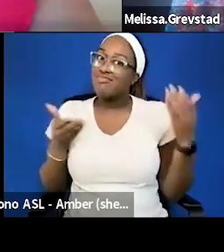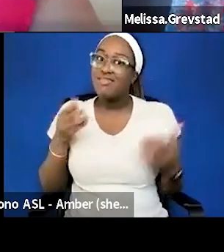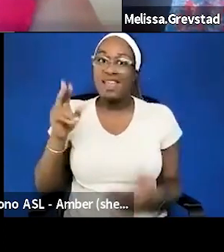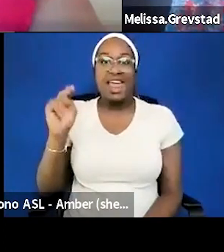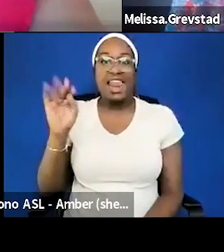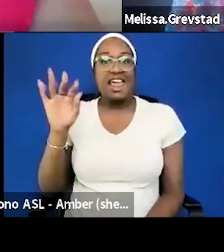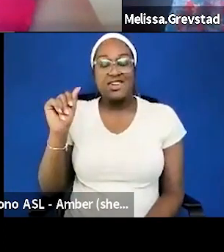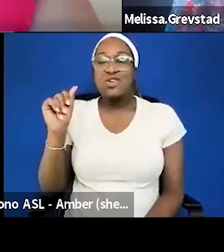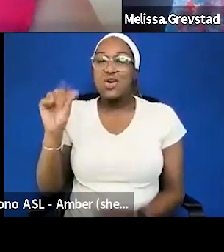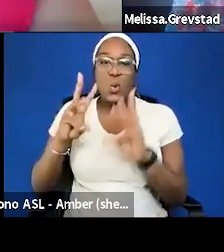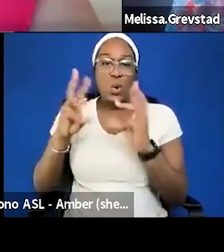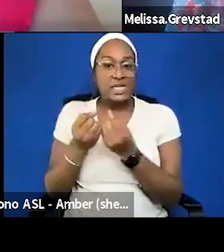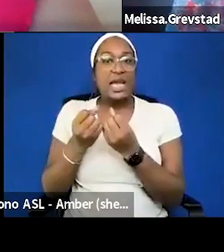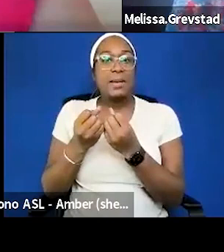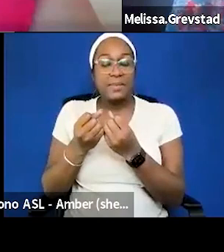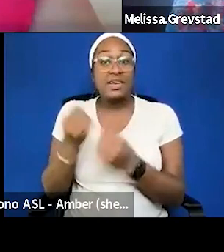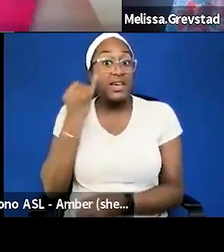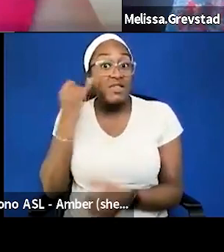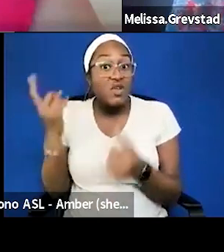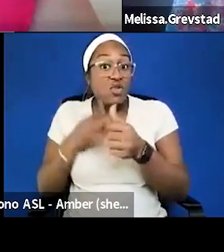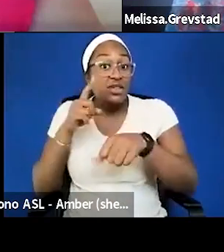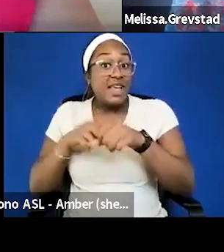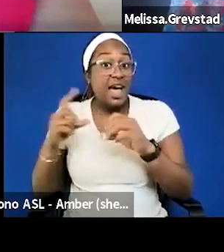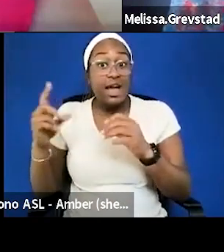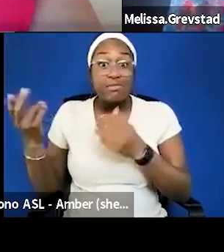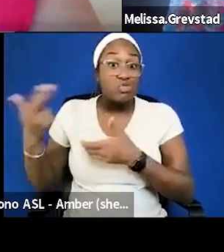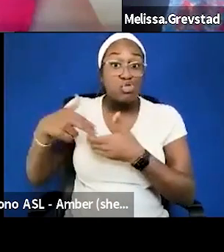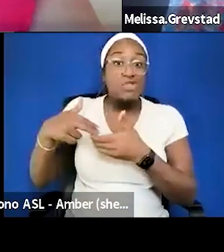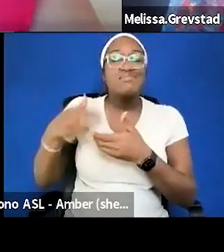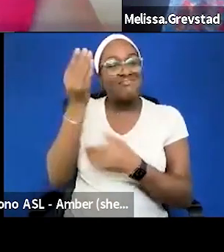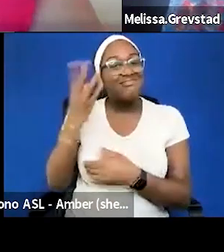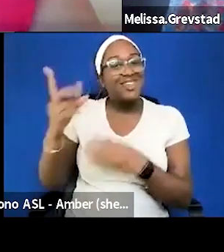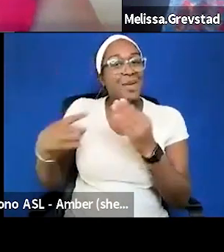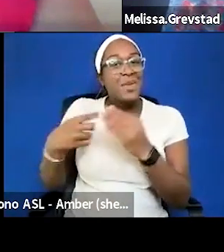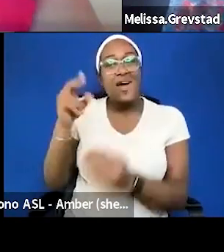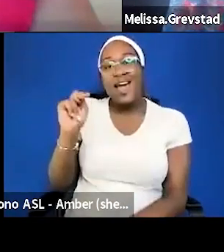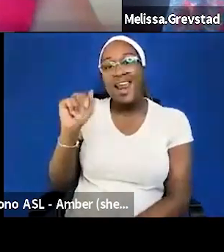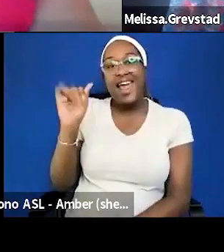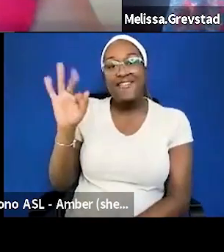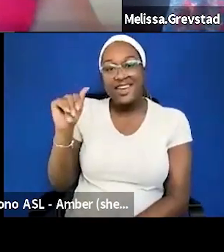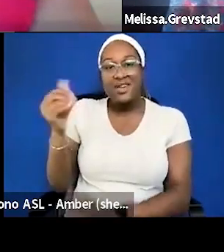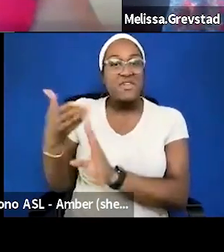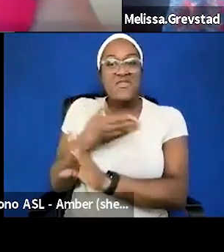If this is your first time joining us, let me just tell you a little bit about NAAFA before we get started with our guests today from Dove.